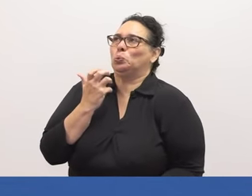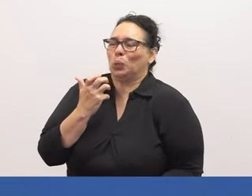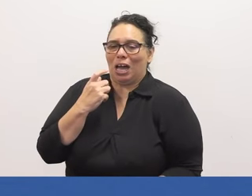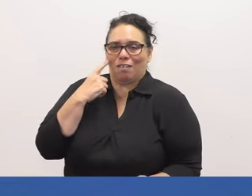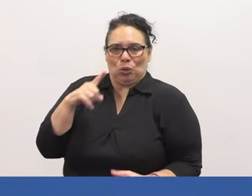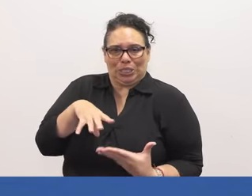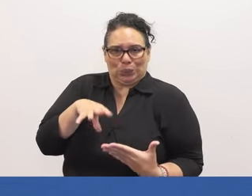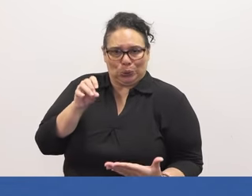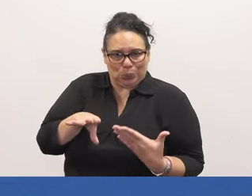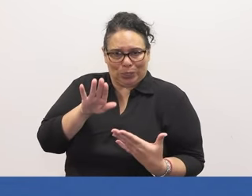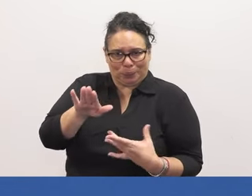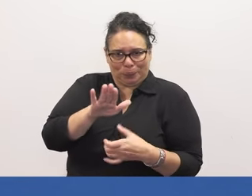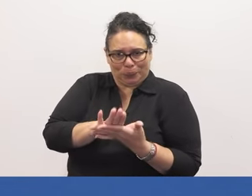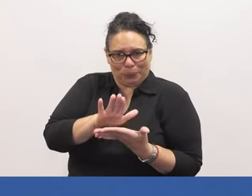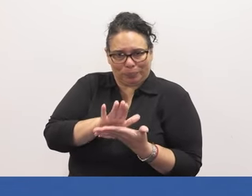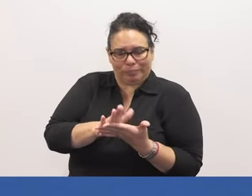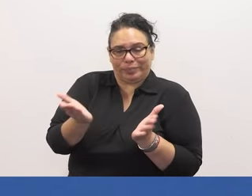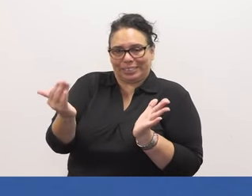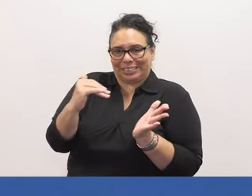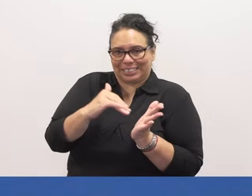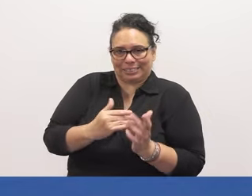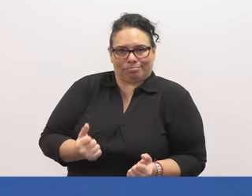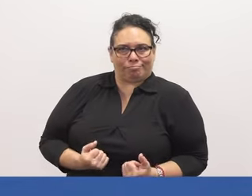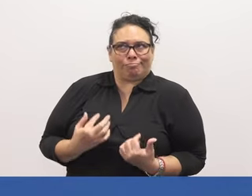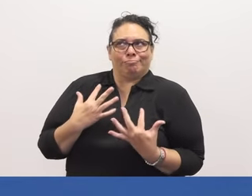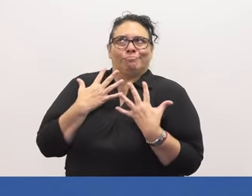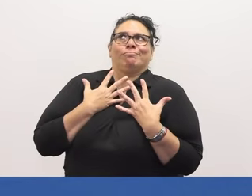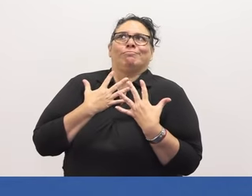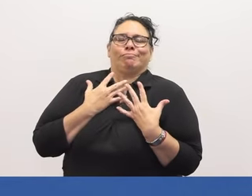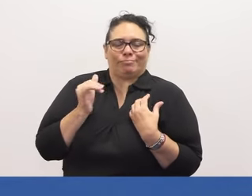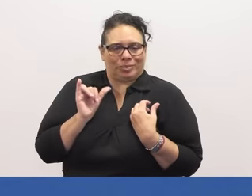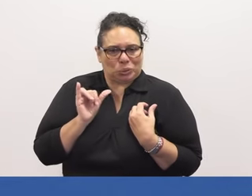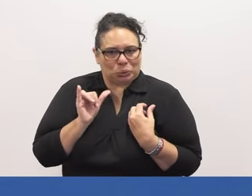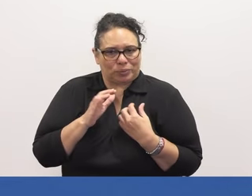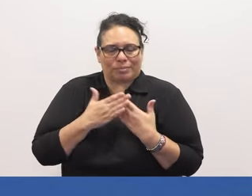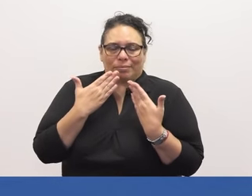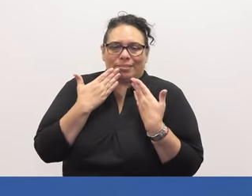And again, inspirational, thank you so much for sharing,